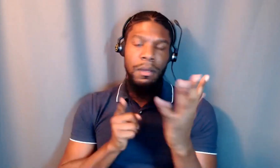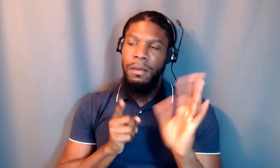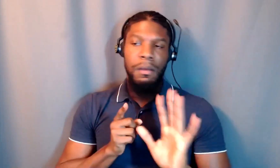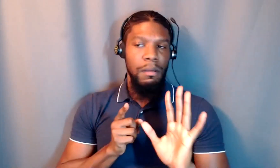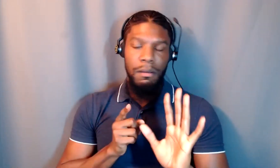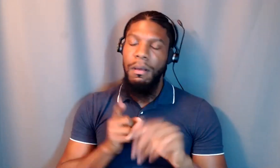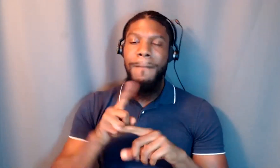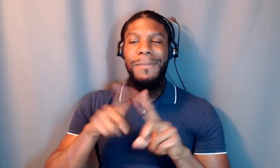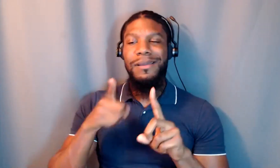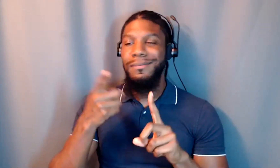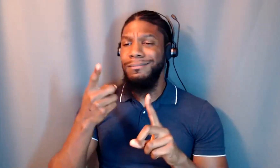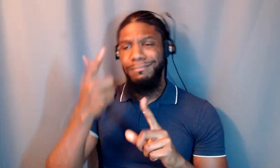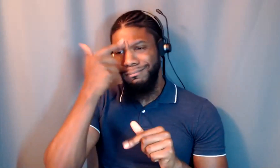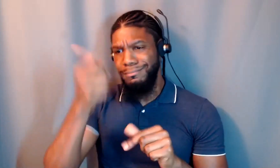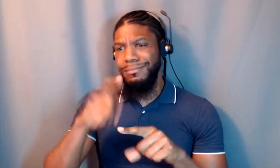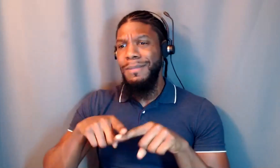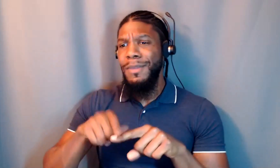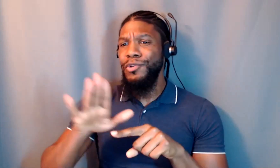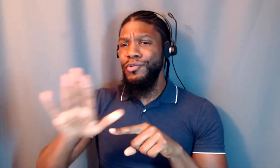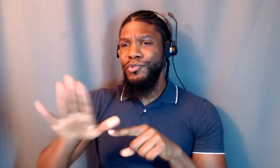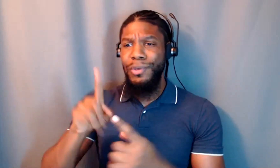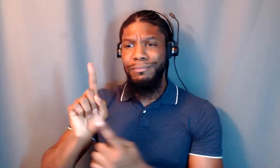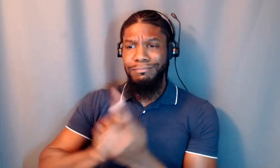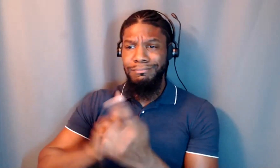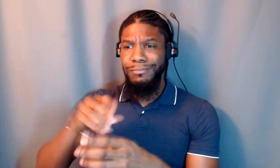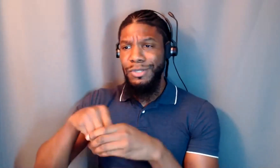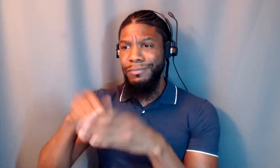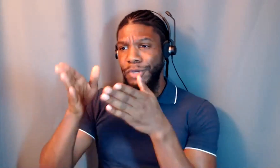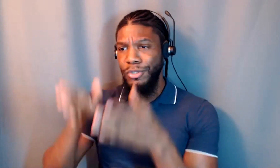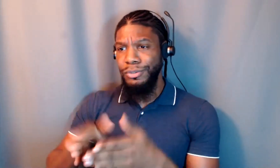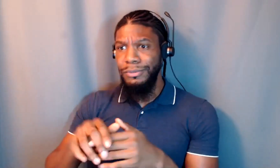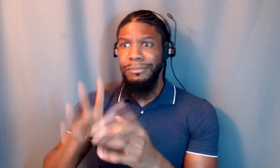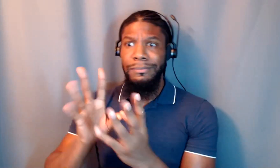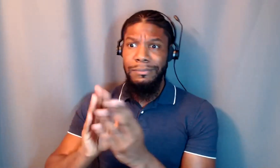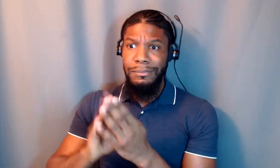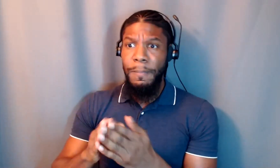Maybe you offer 15-minute sessions and 30-minute sessions or 30 and 60 minutes